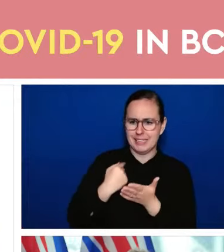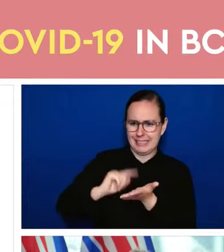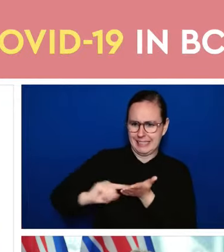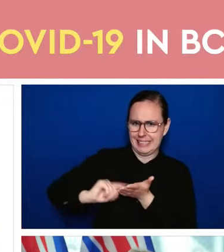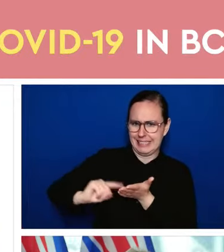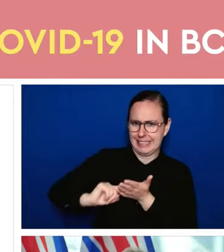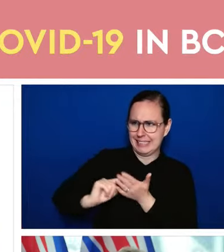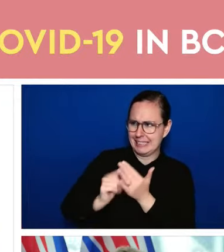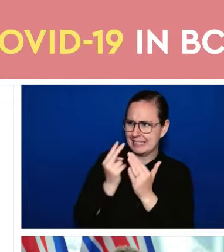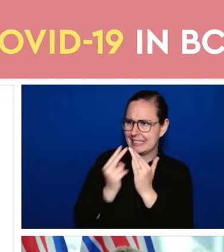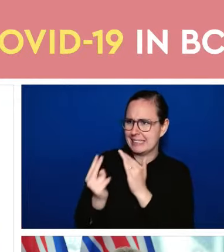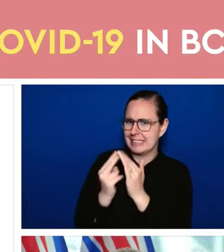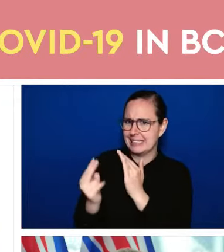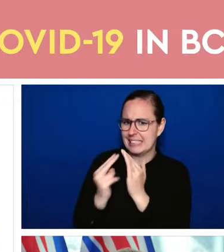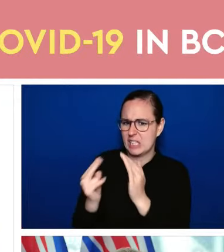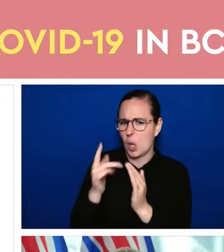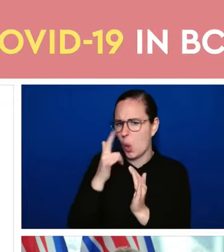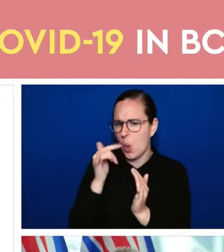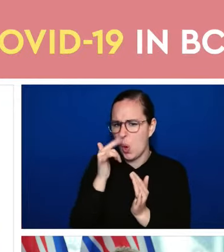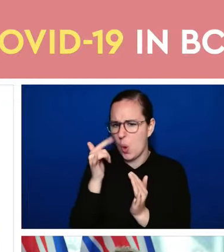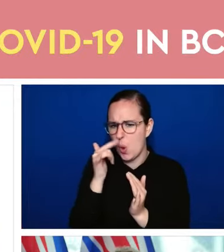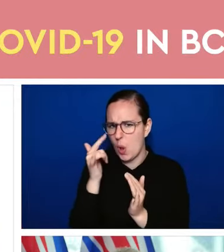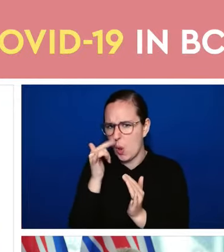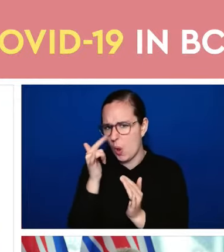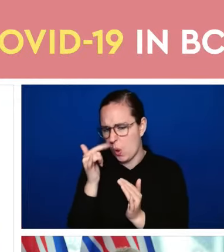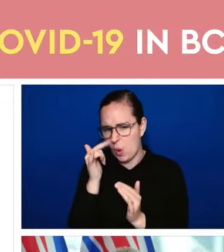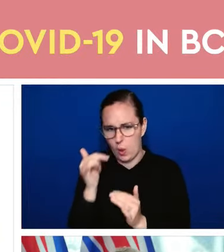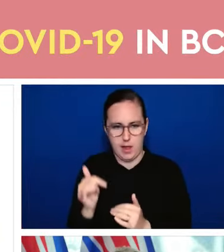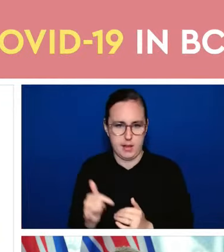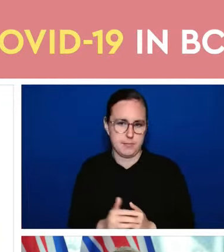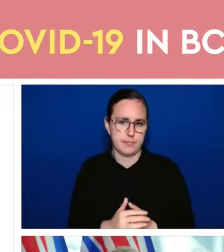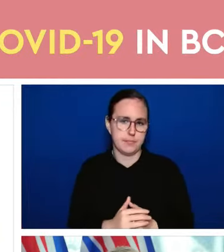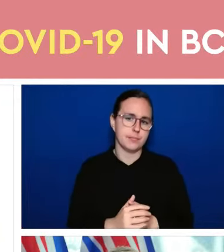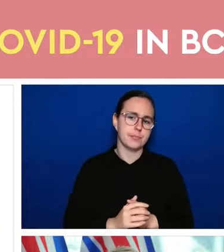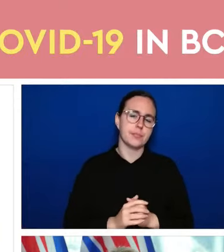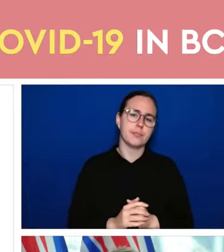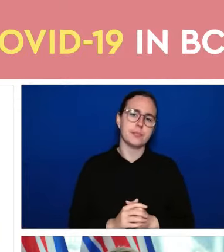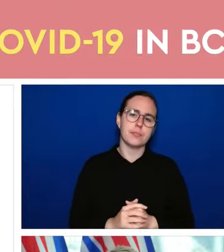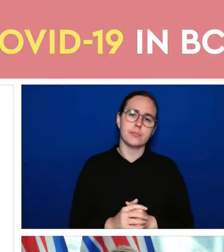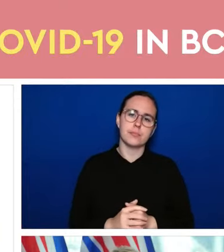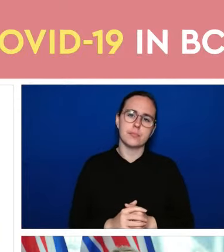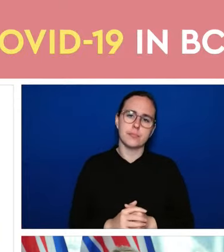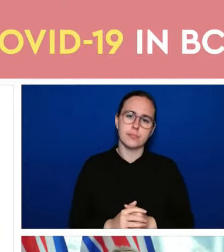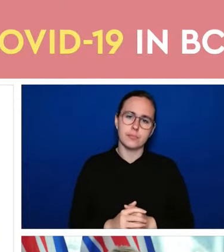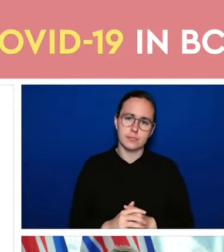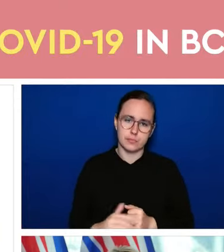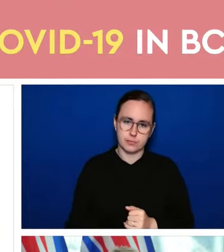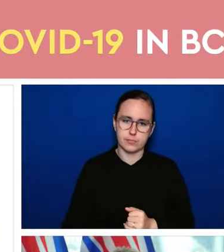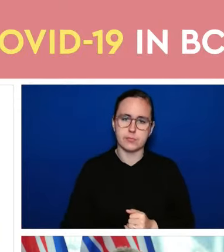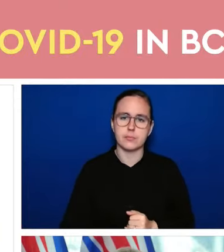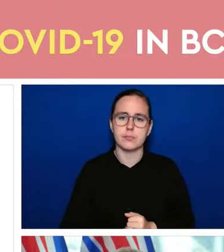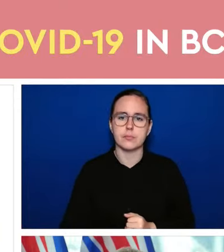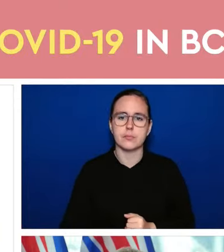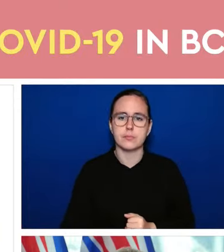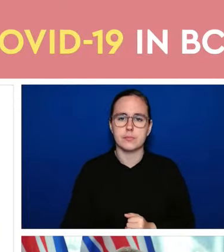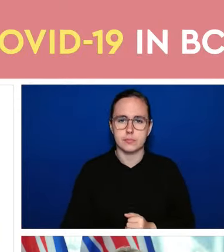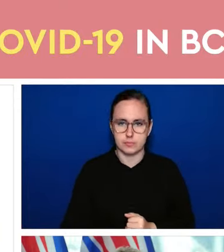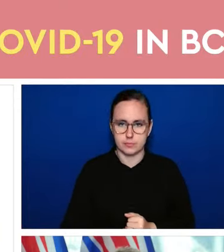. And what we do know that both from inception and from vaccination we see a waning a